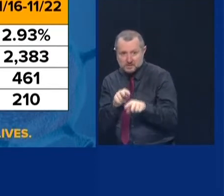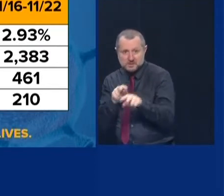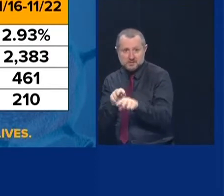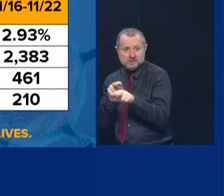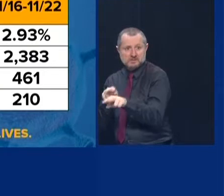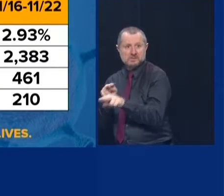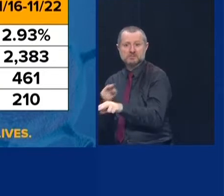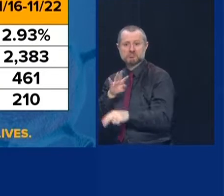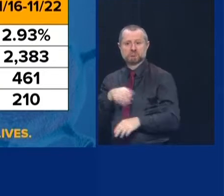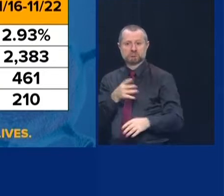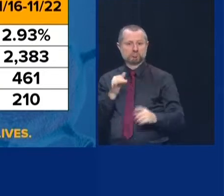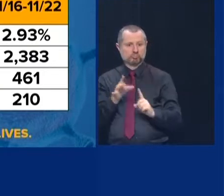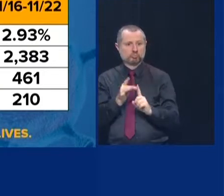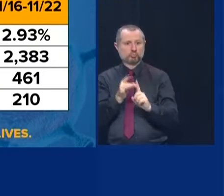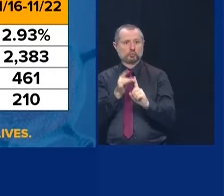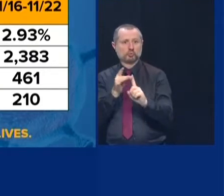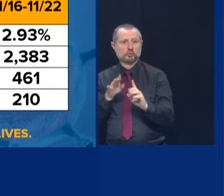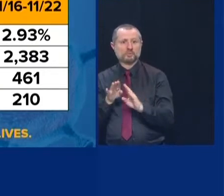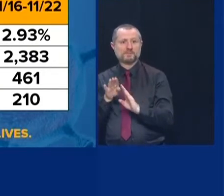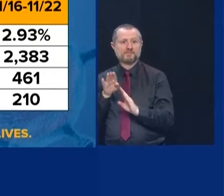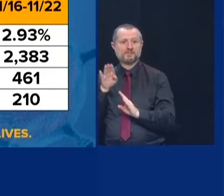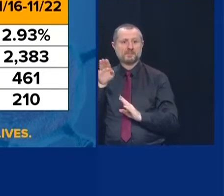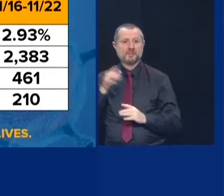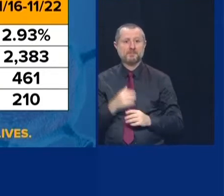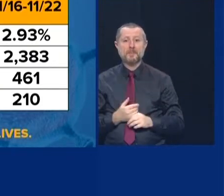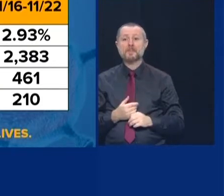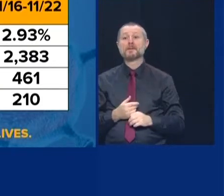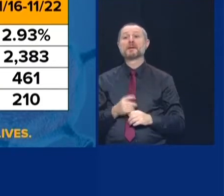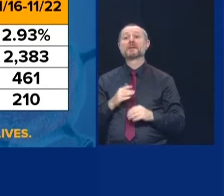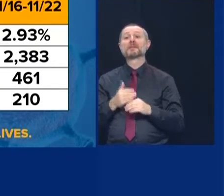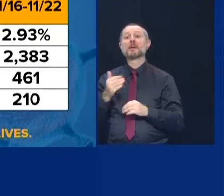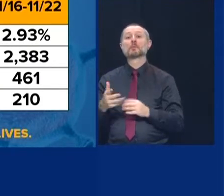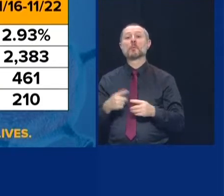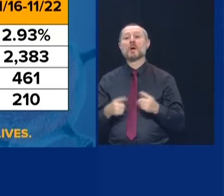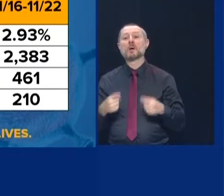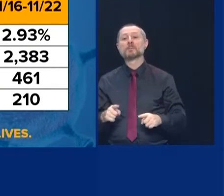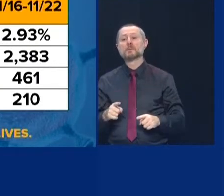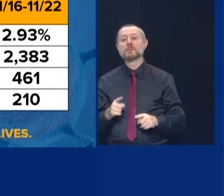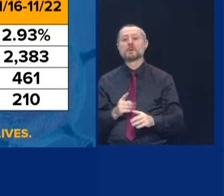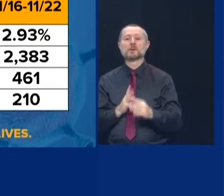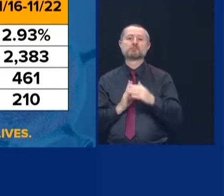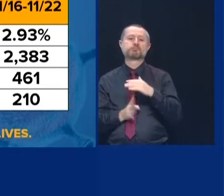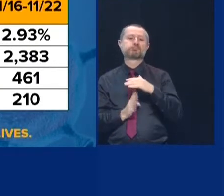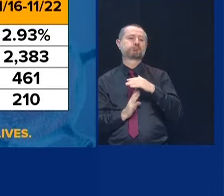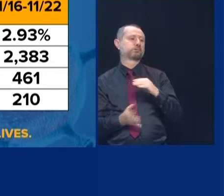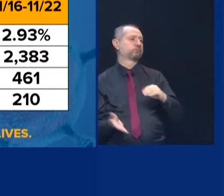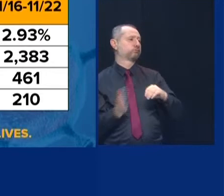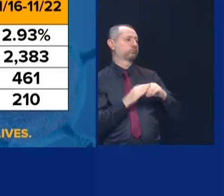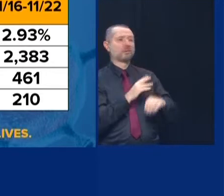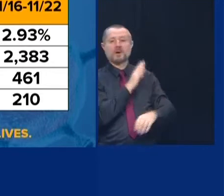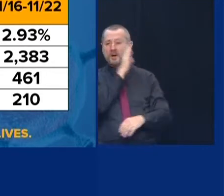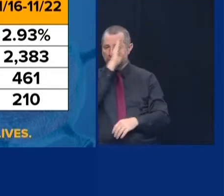AWAKE FOR MANY, MANY, MANY NIGHTS. POSITIVITY RATE GOES UP.